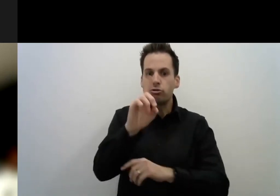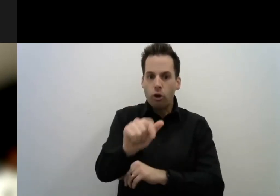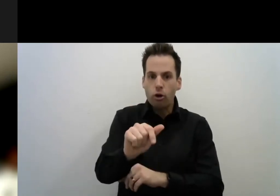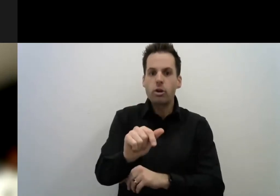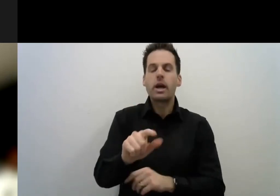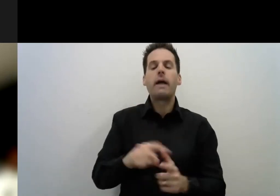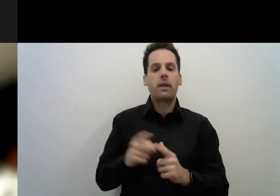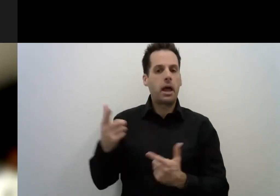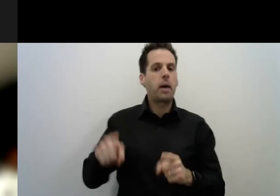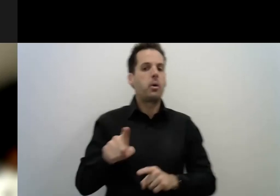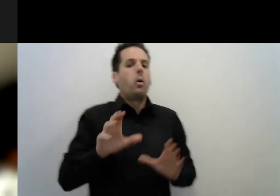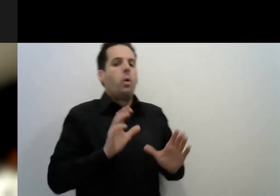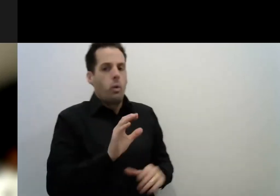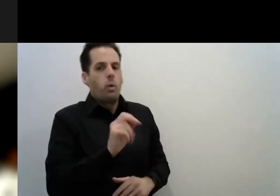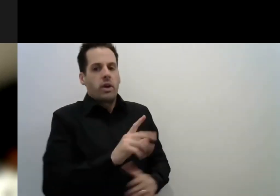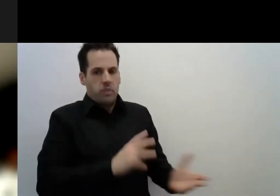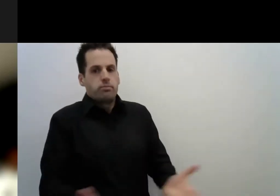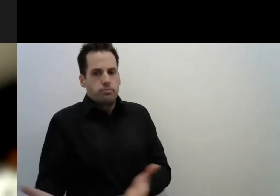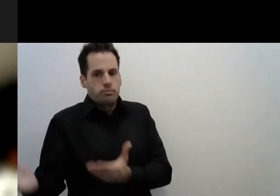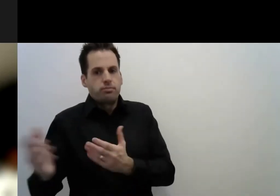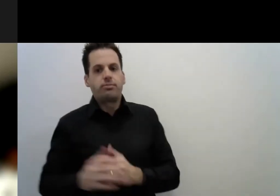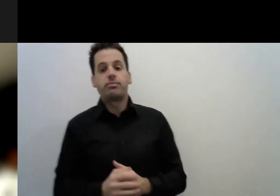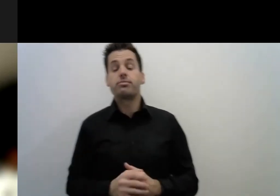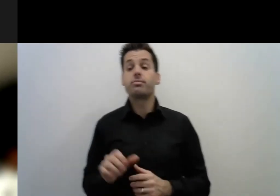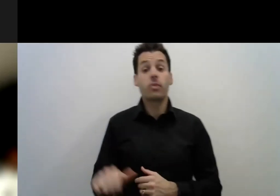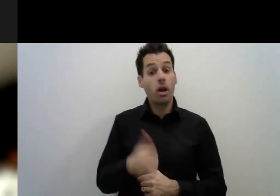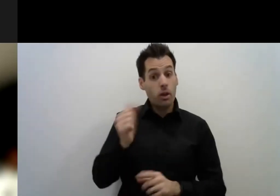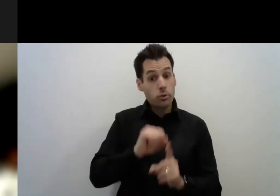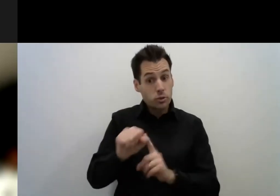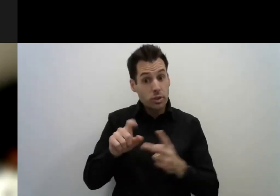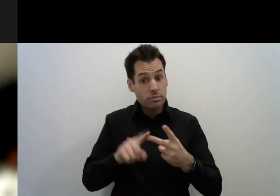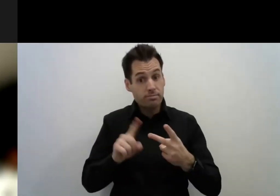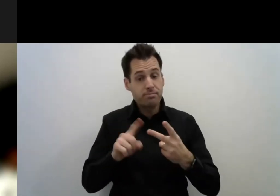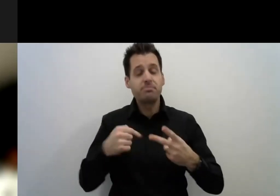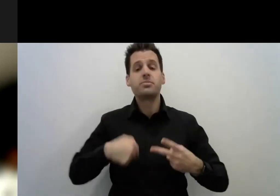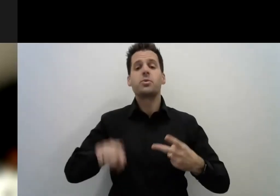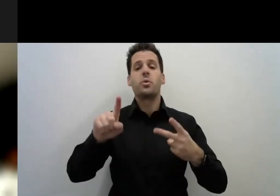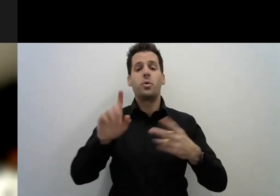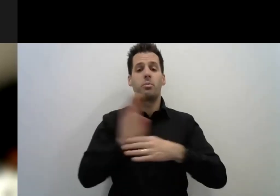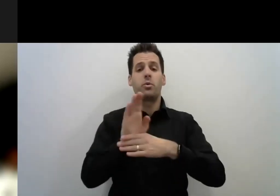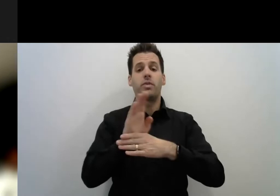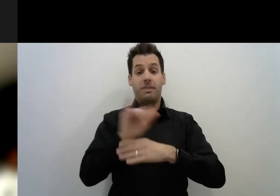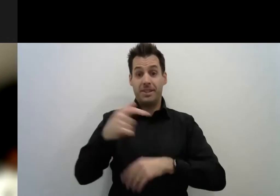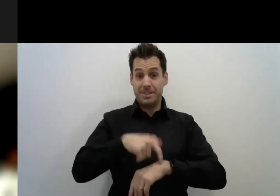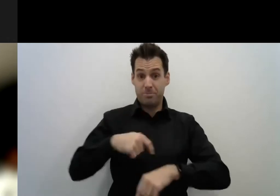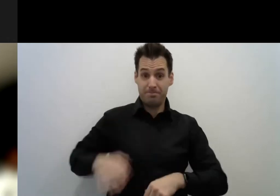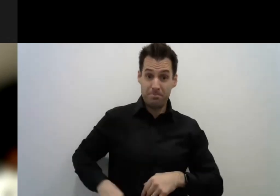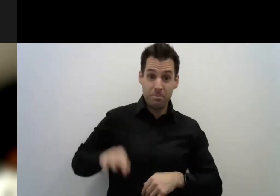occasion i was going to the movies and at the cinema when i was paying for my ticket um i was